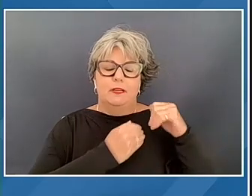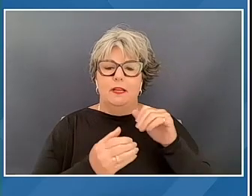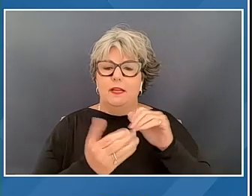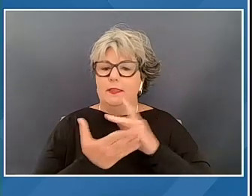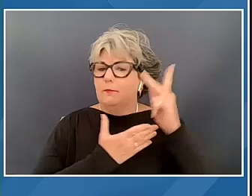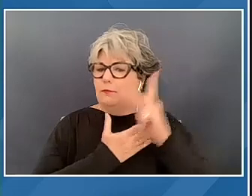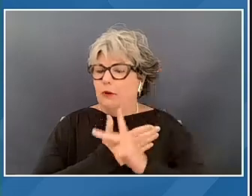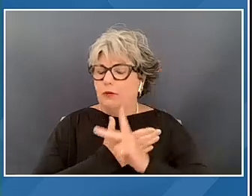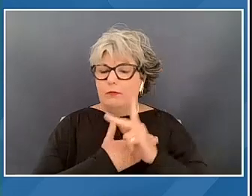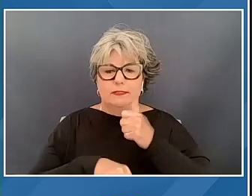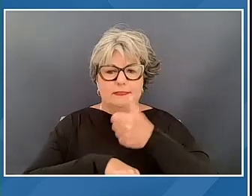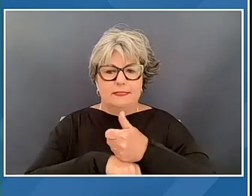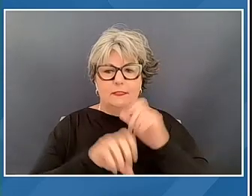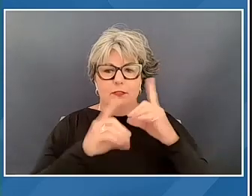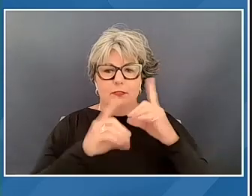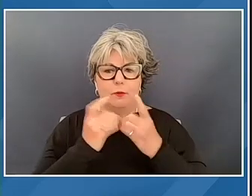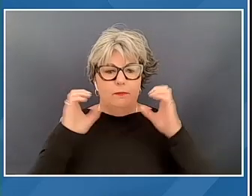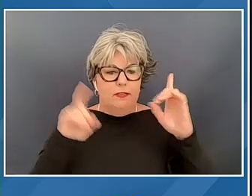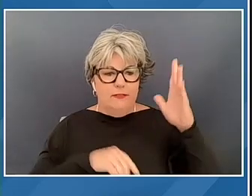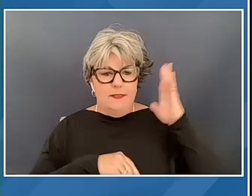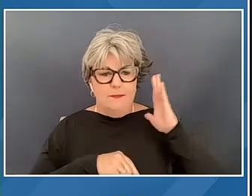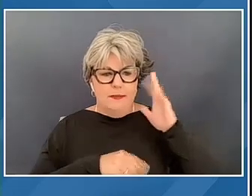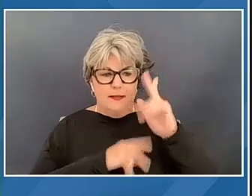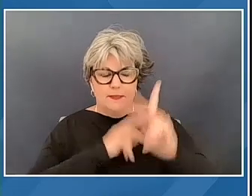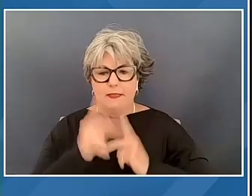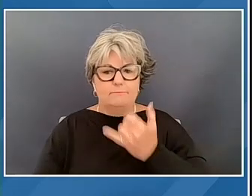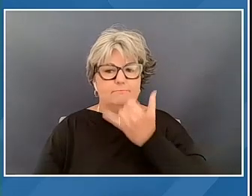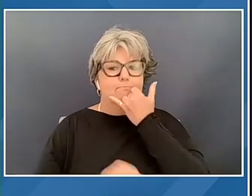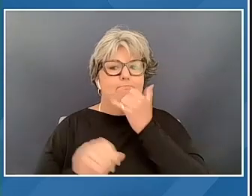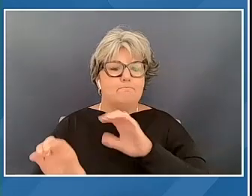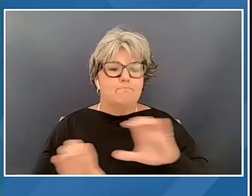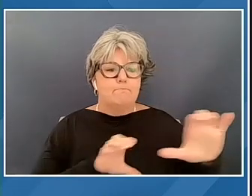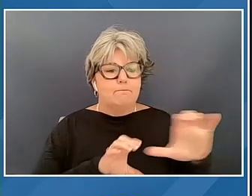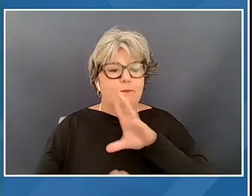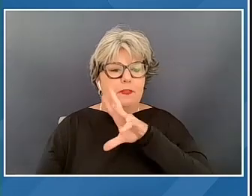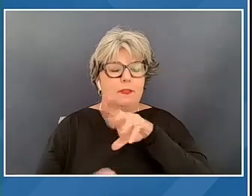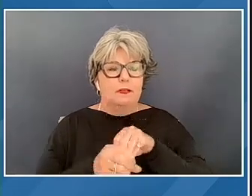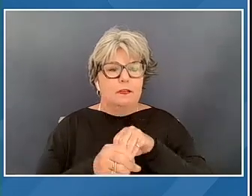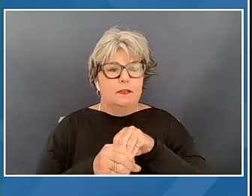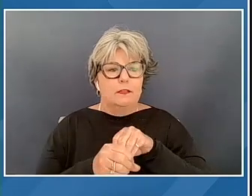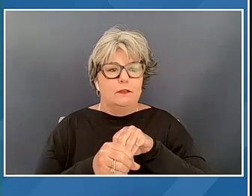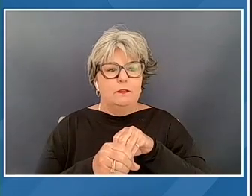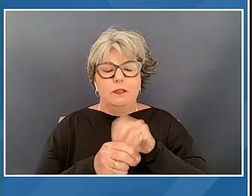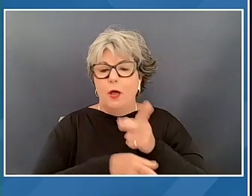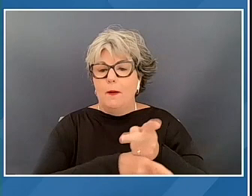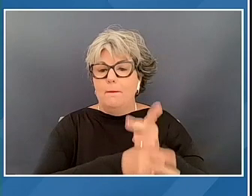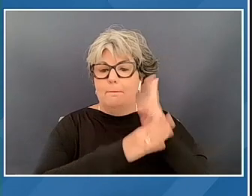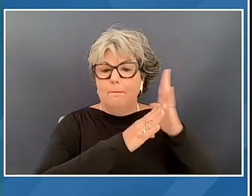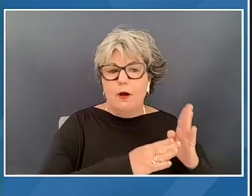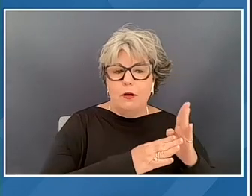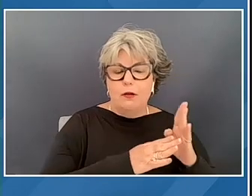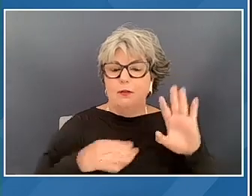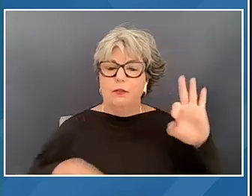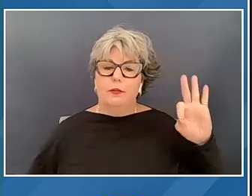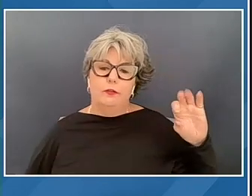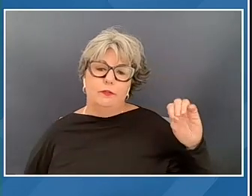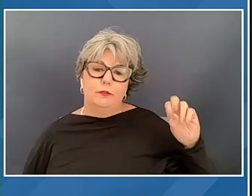the past. And the type of misconduct at issue includes steering borrowers into forbearances and suboptimal repayment